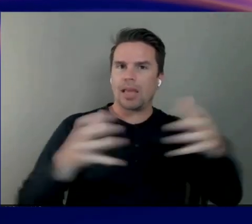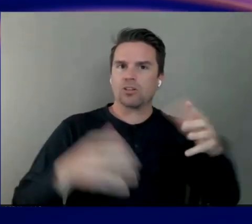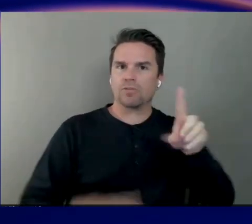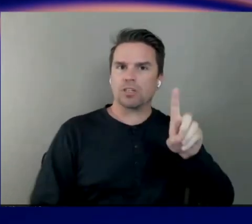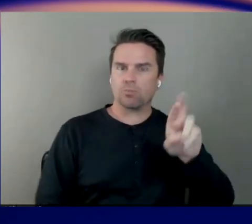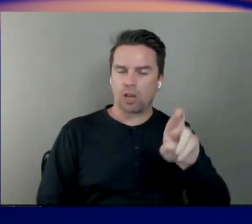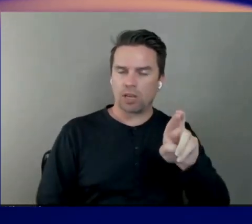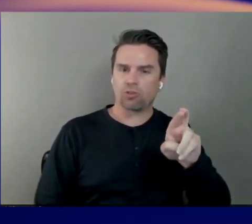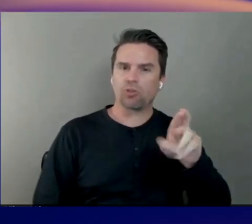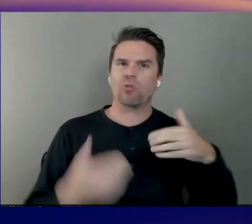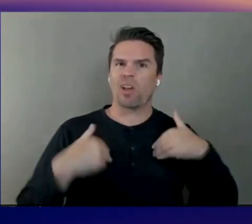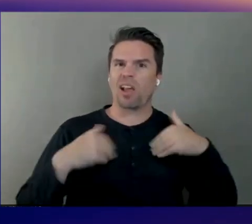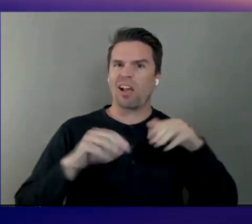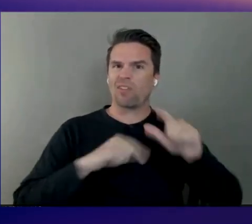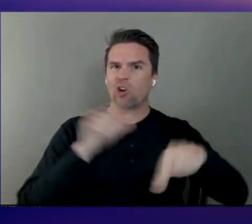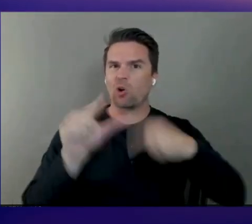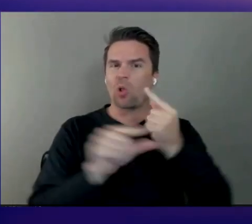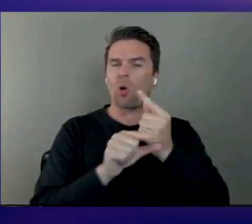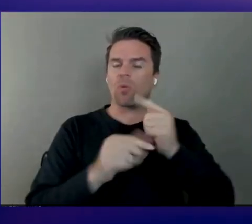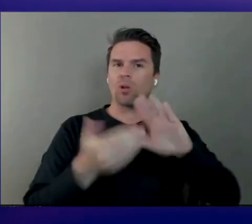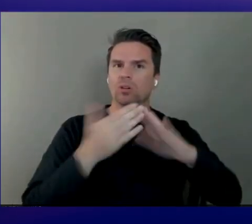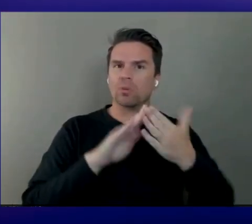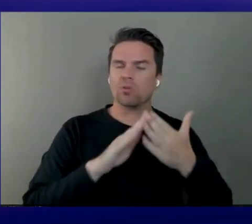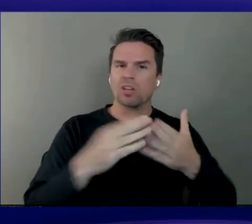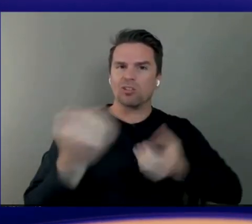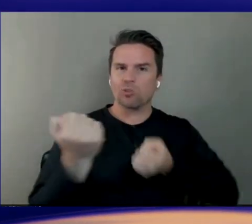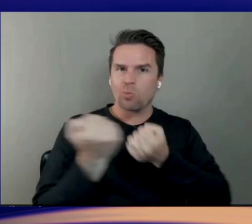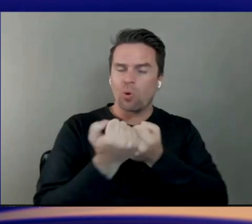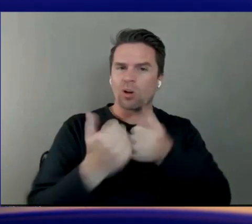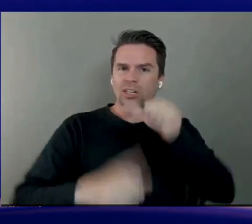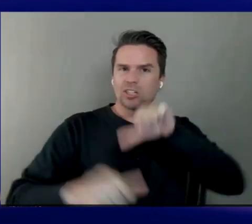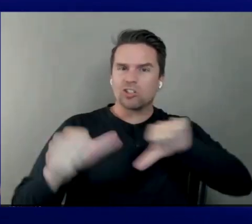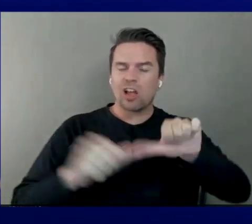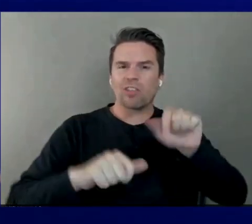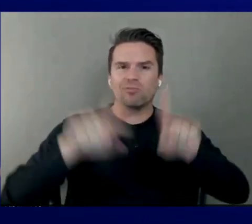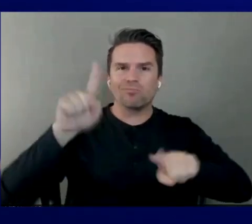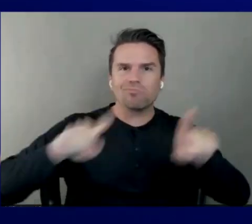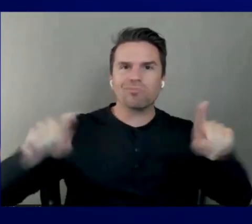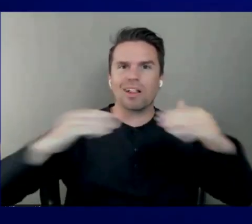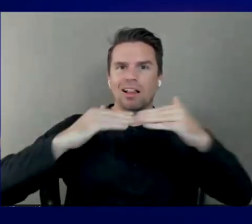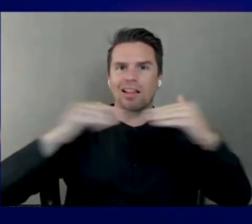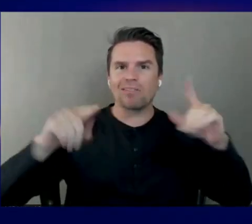so supportive at all levels, all skills. It's beautiful.